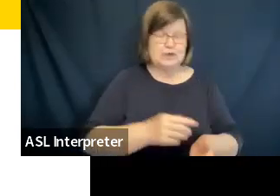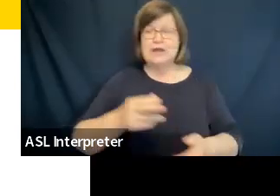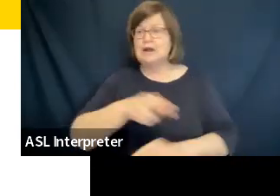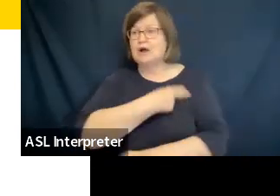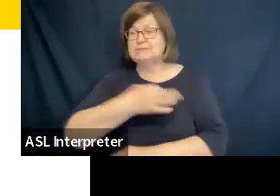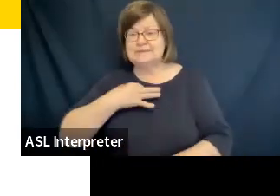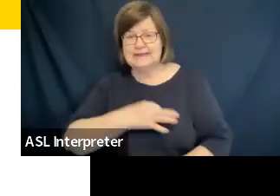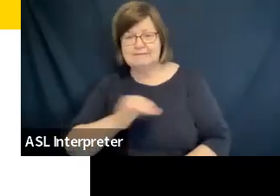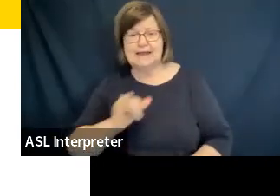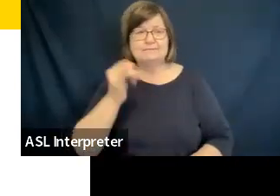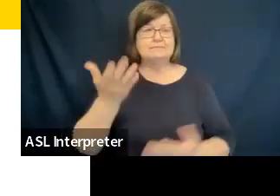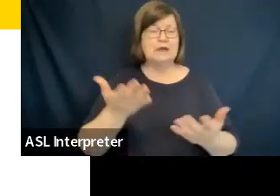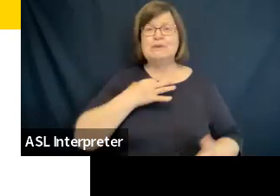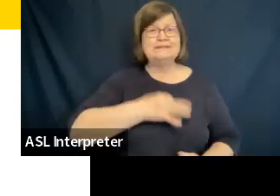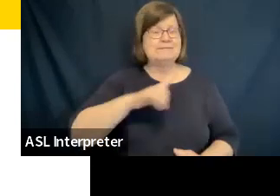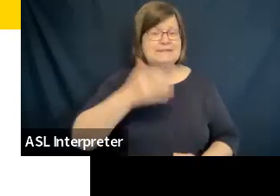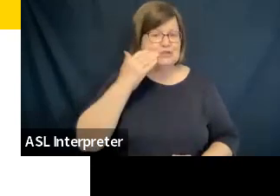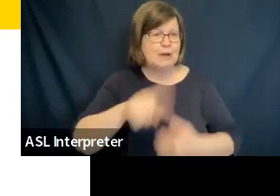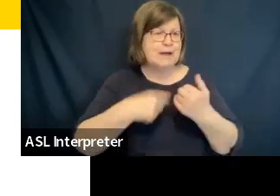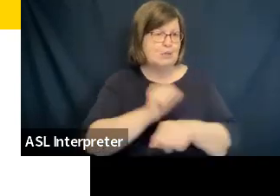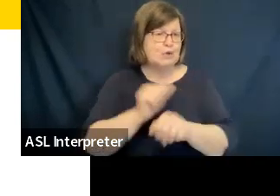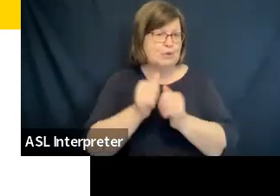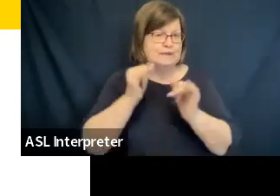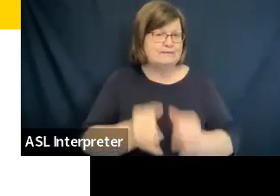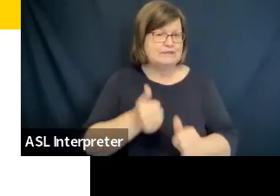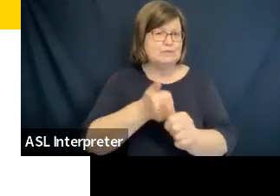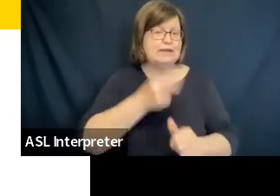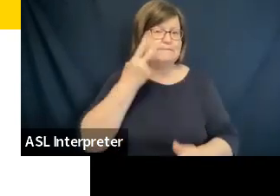such as what do staff need to know about working with individuals with visual impairments?